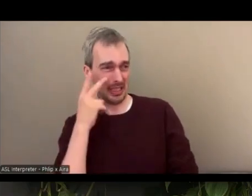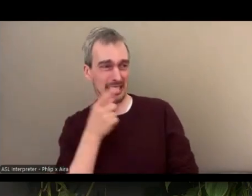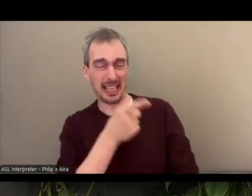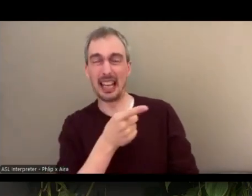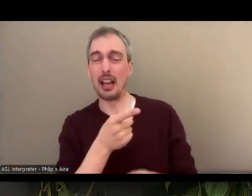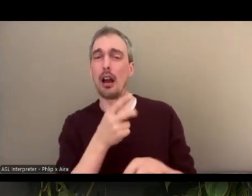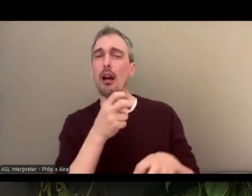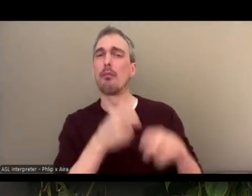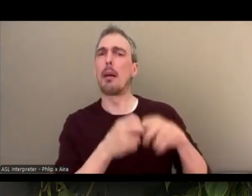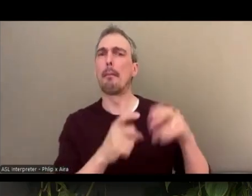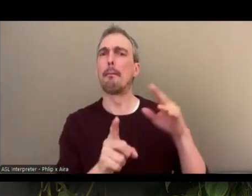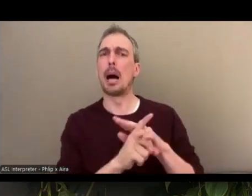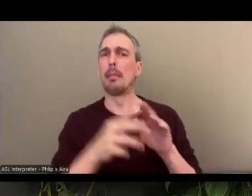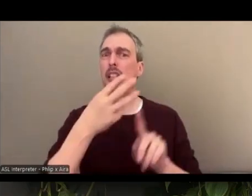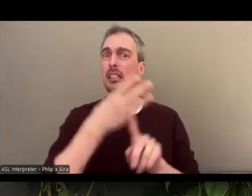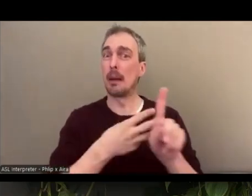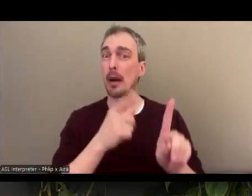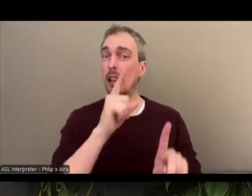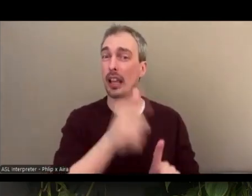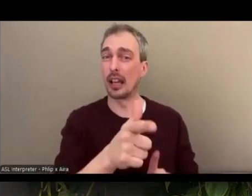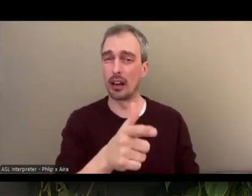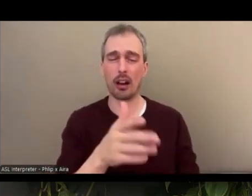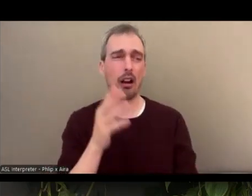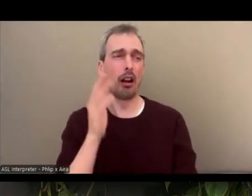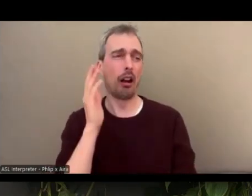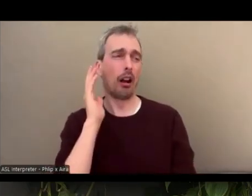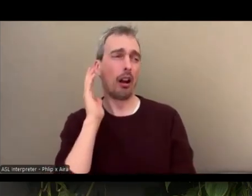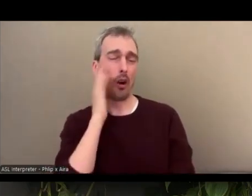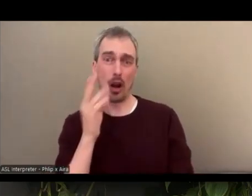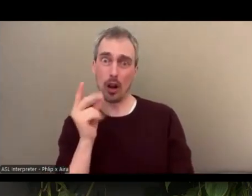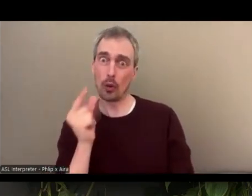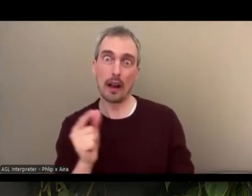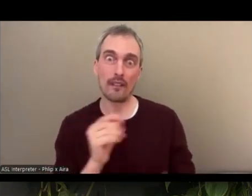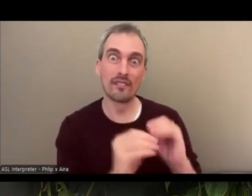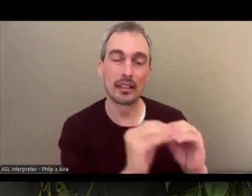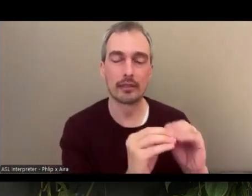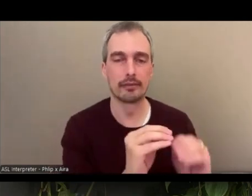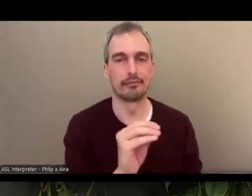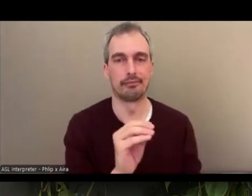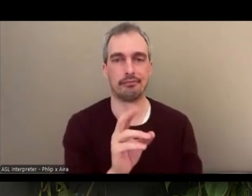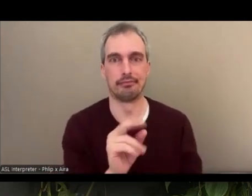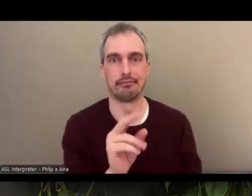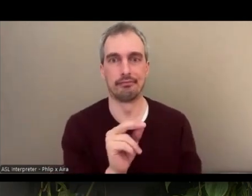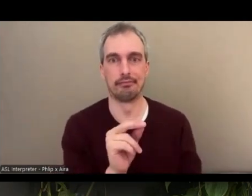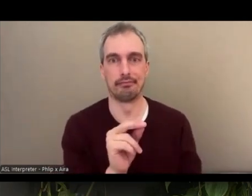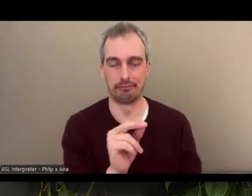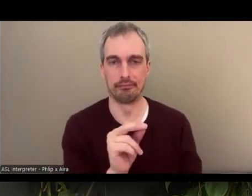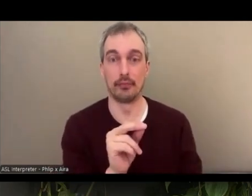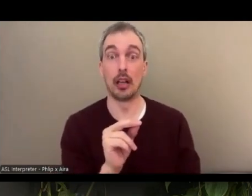At best, you're probably gonna add it to the buck tracker and maybe ship a fix at some point in the future when it gets scheduled.